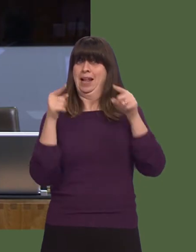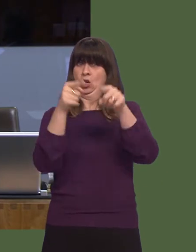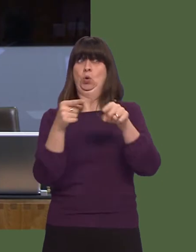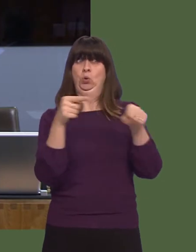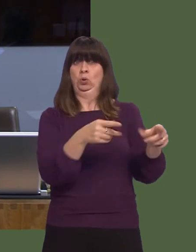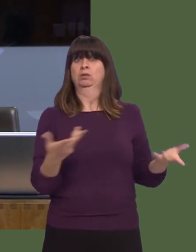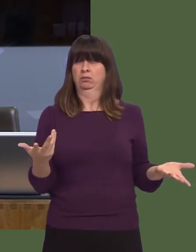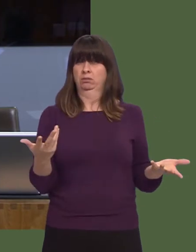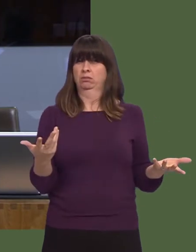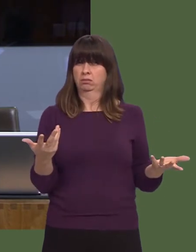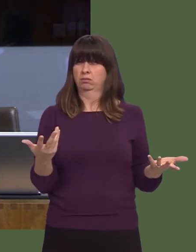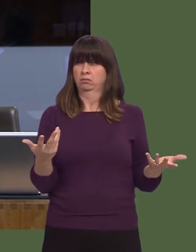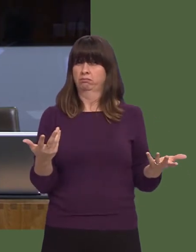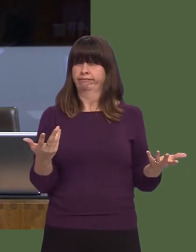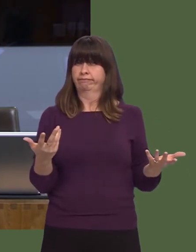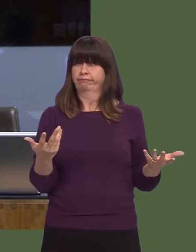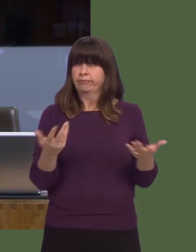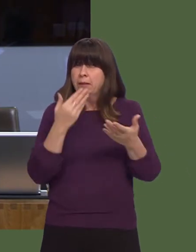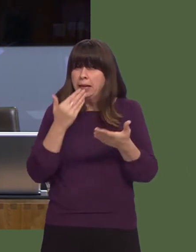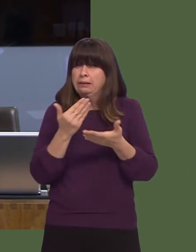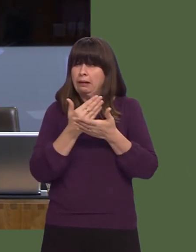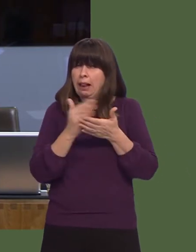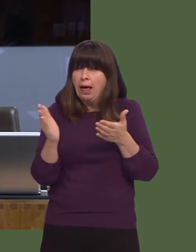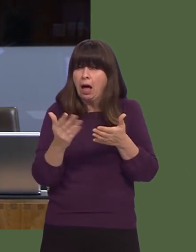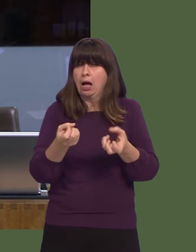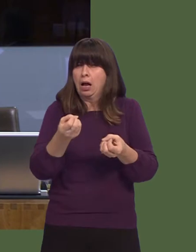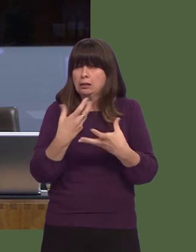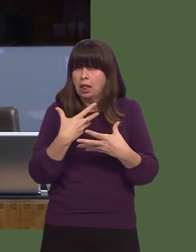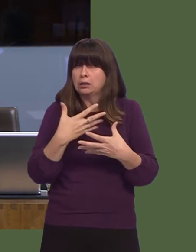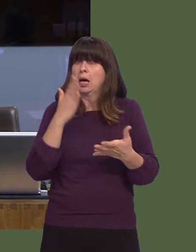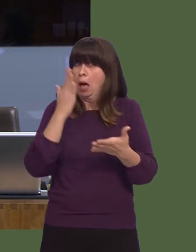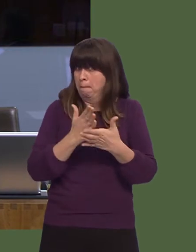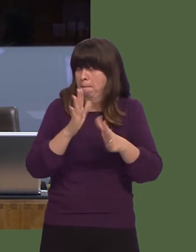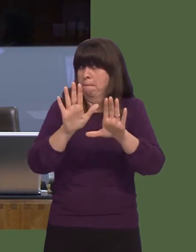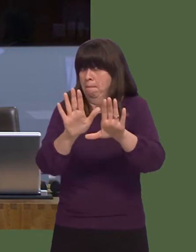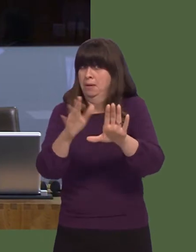And so, can you be crystal clear in confirming whetheróand I don't particularlyó? I appreciate